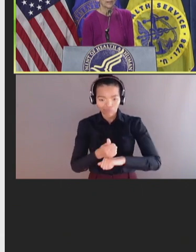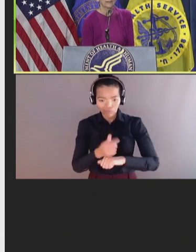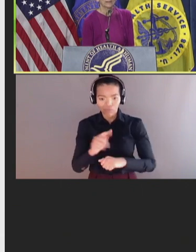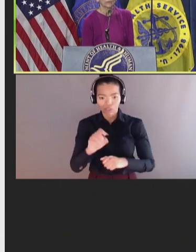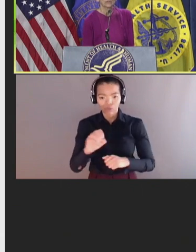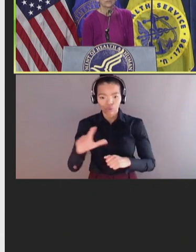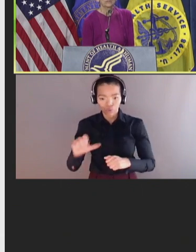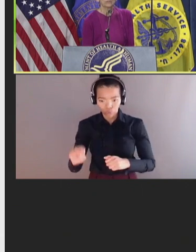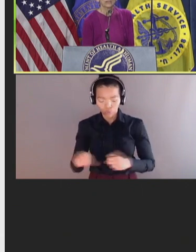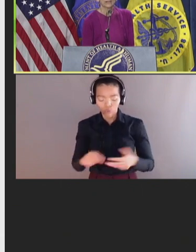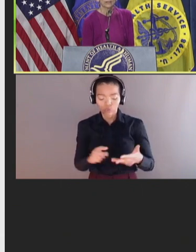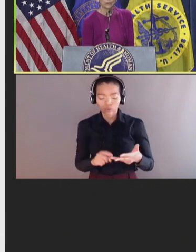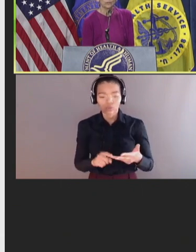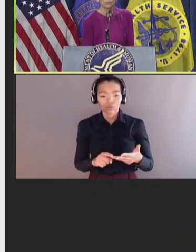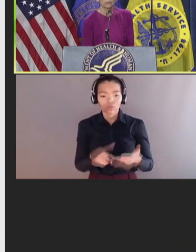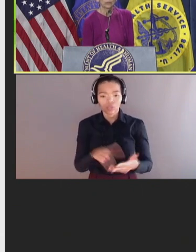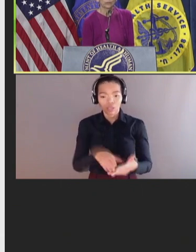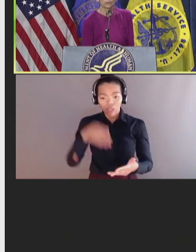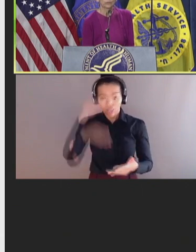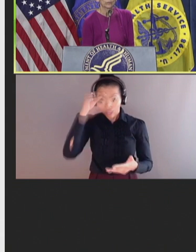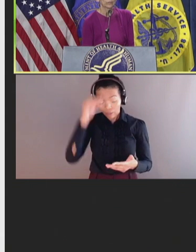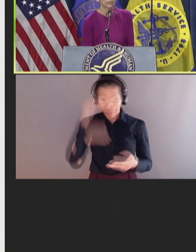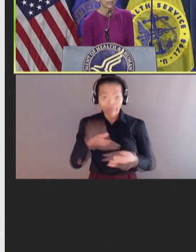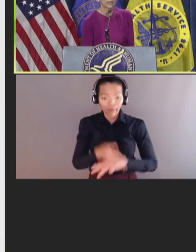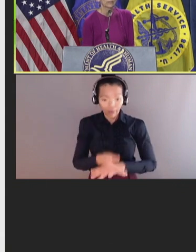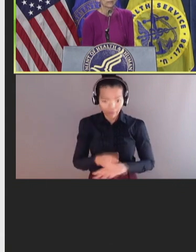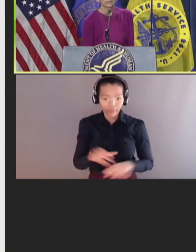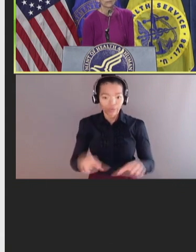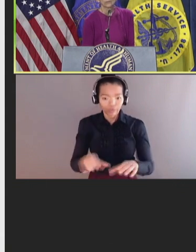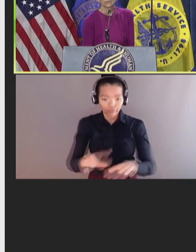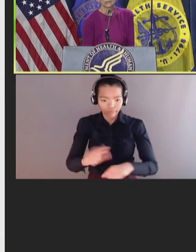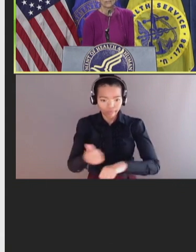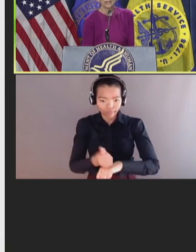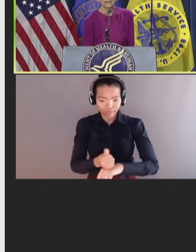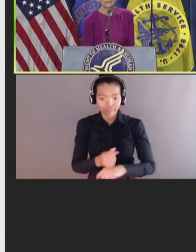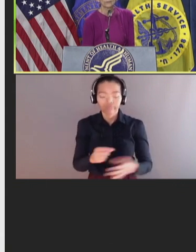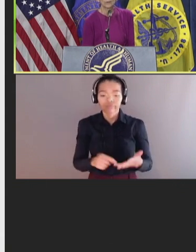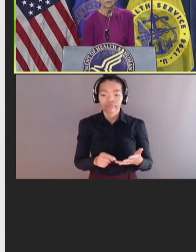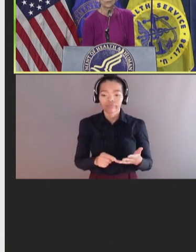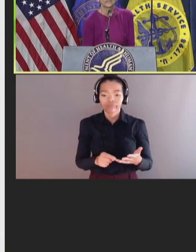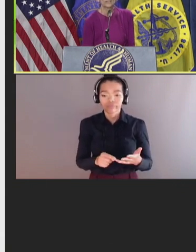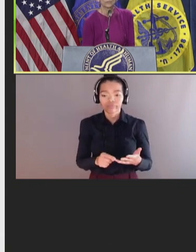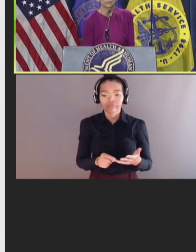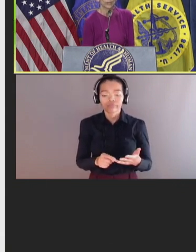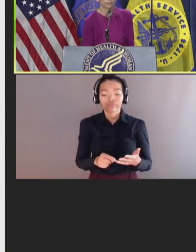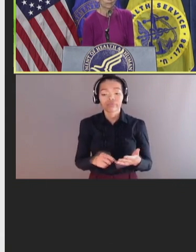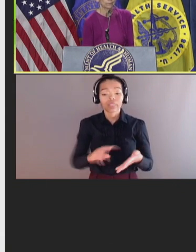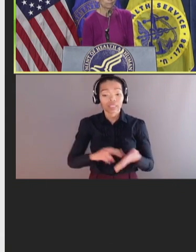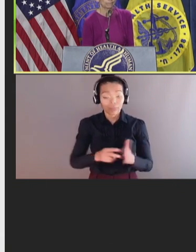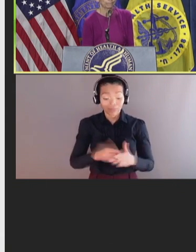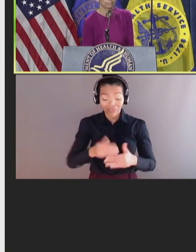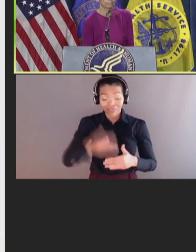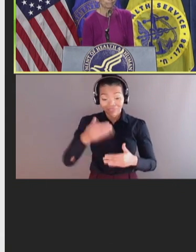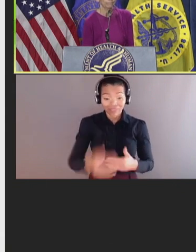then what are we learning as we do so? And what does it tell us about what we need to do next?